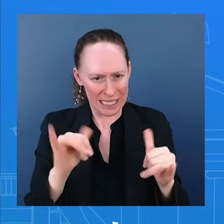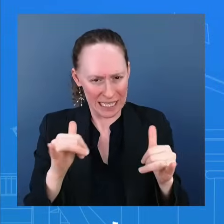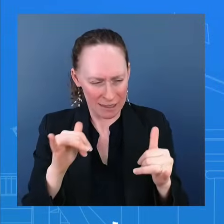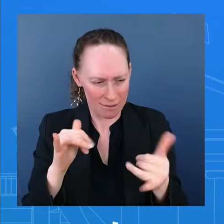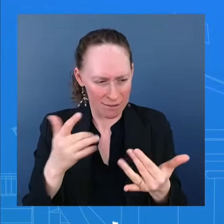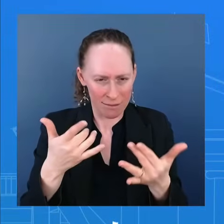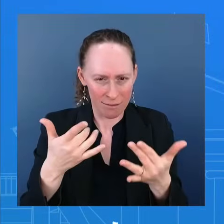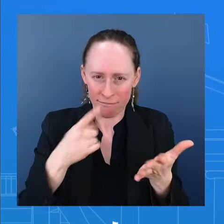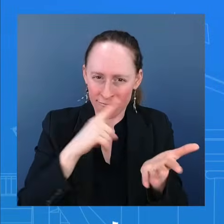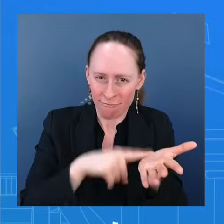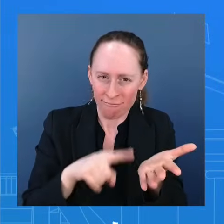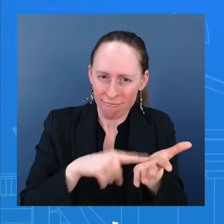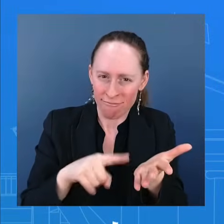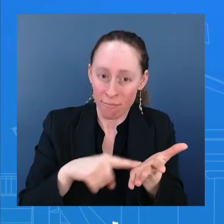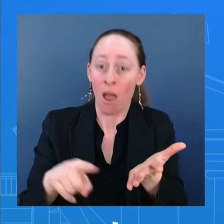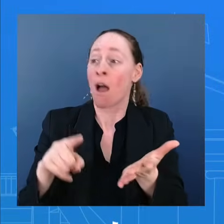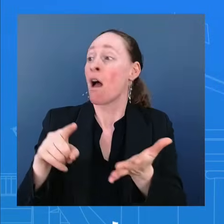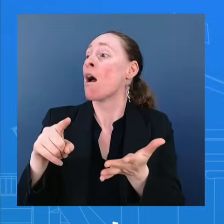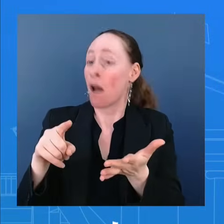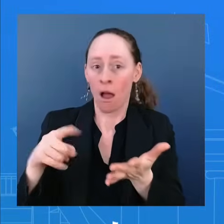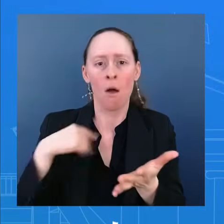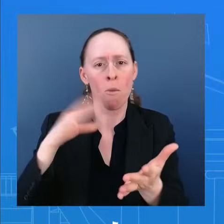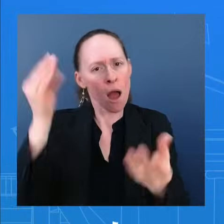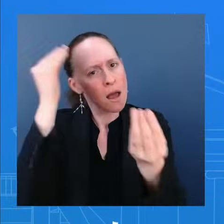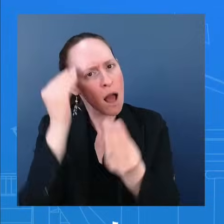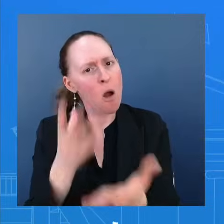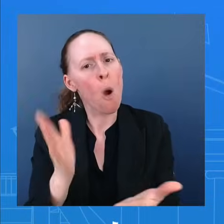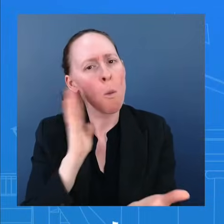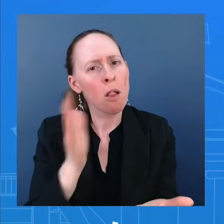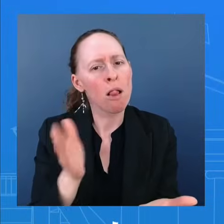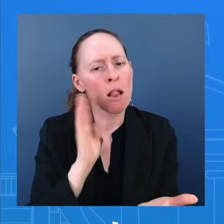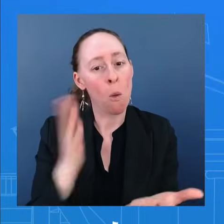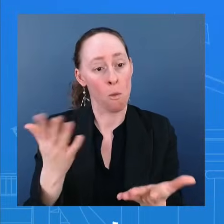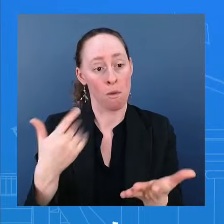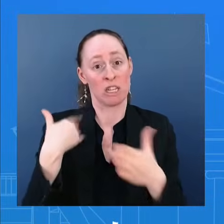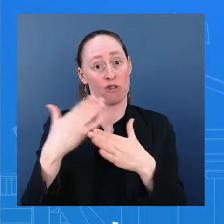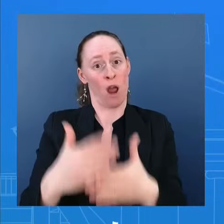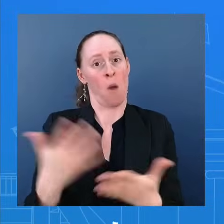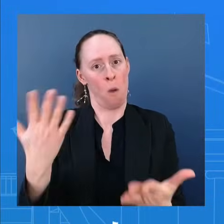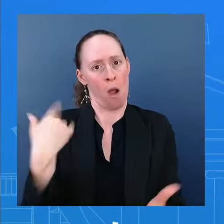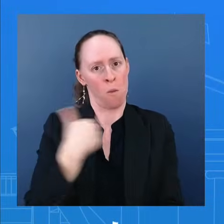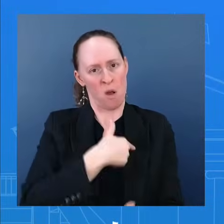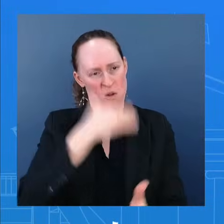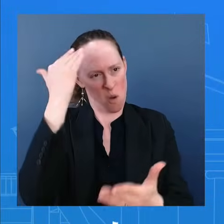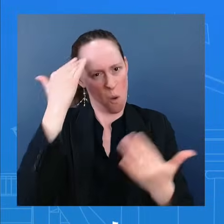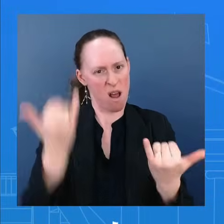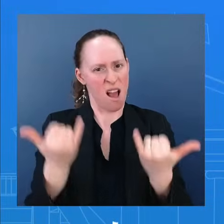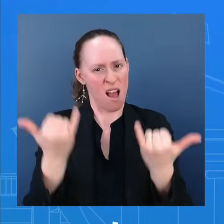and to let you know what we know so far, what we believe so far. If information comes to light that changes